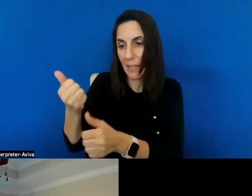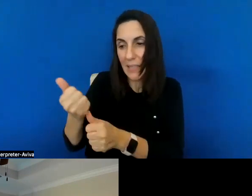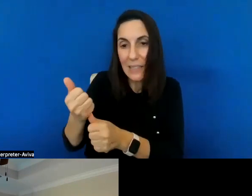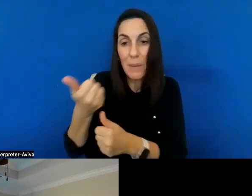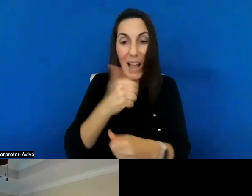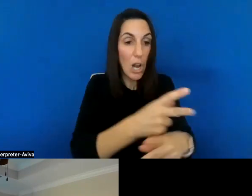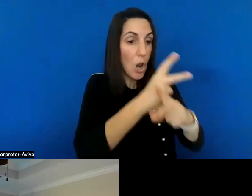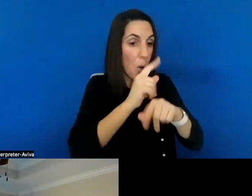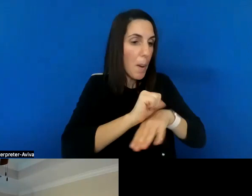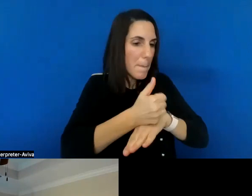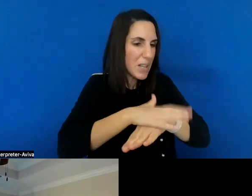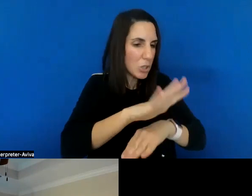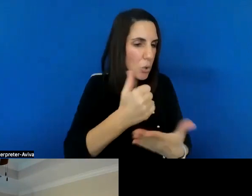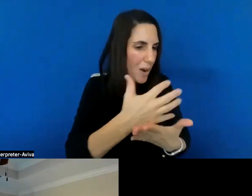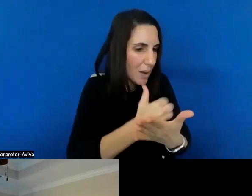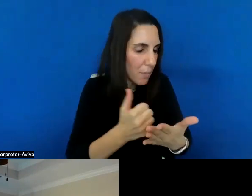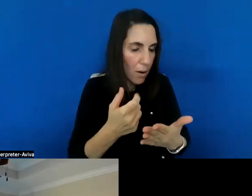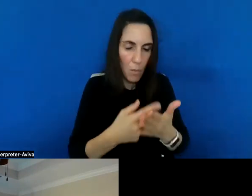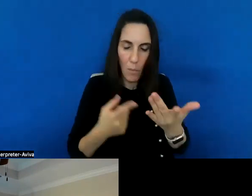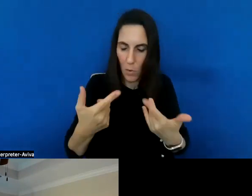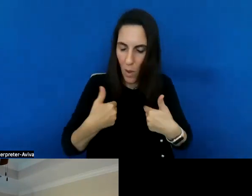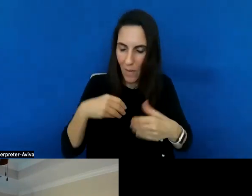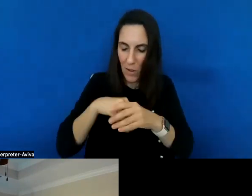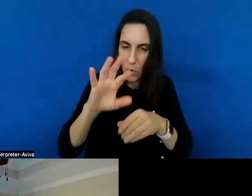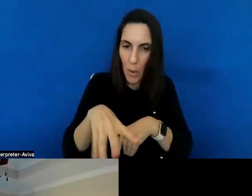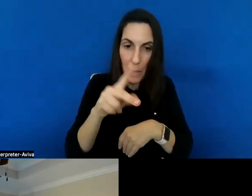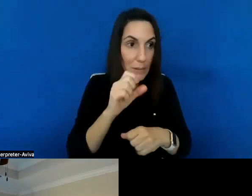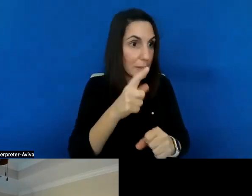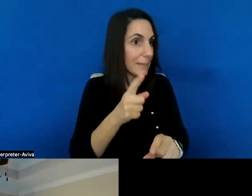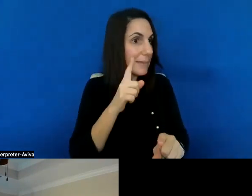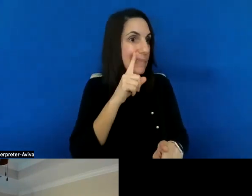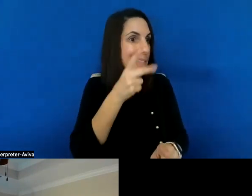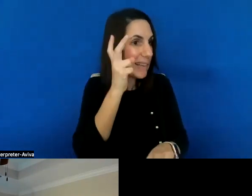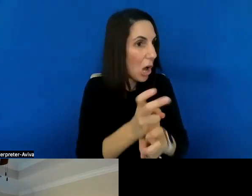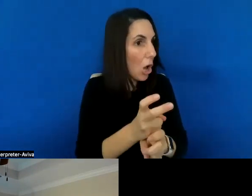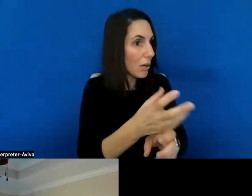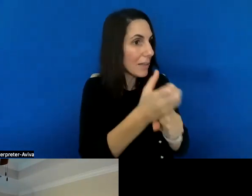11:12:26 So it's impossible to get financing for something, you know, if your income is